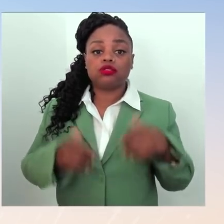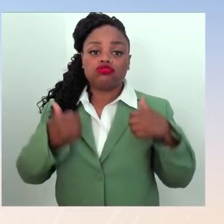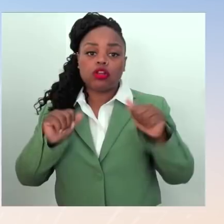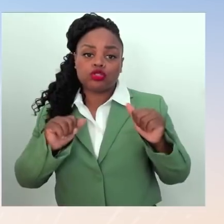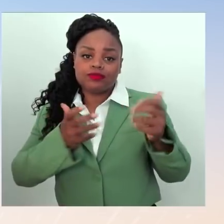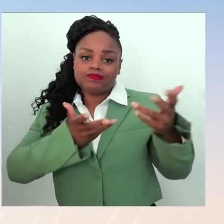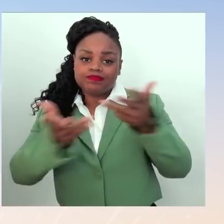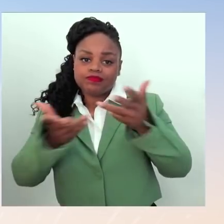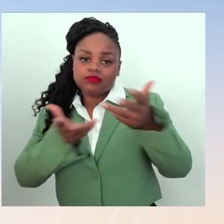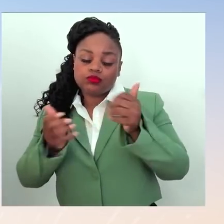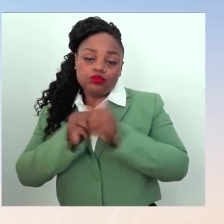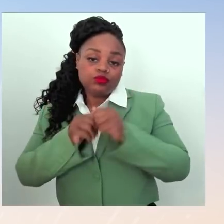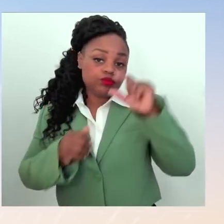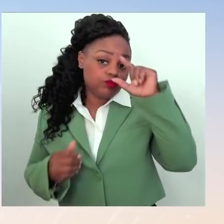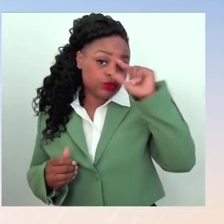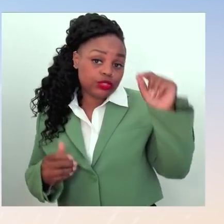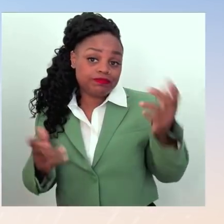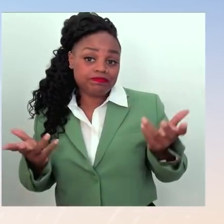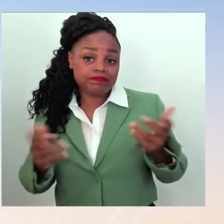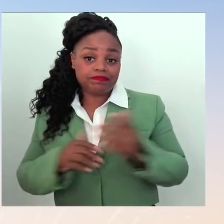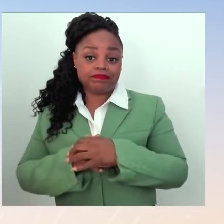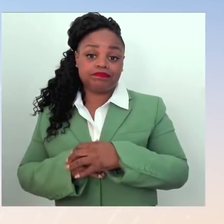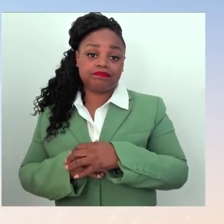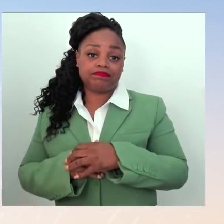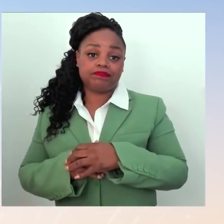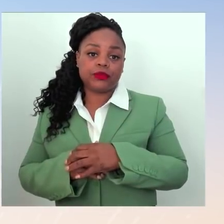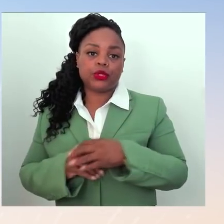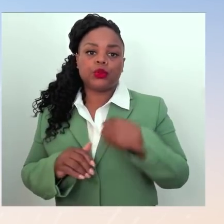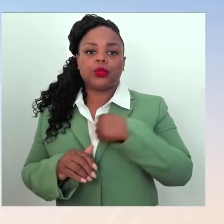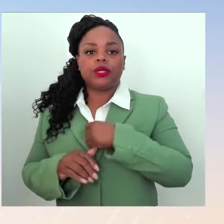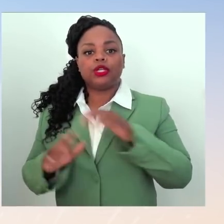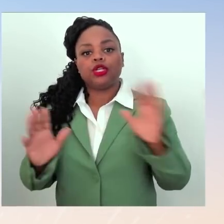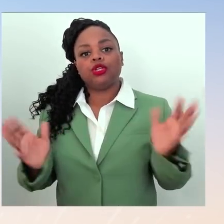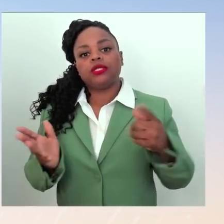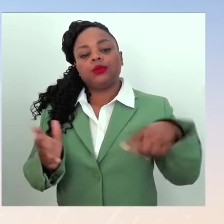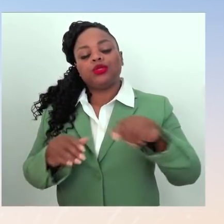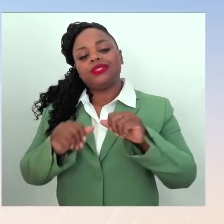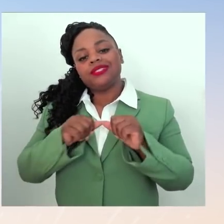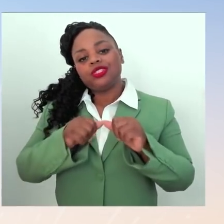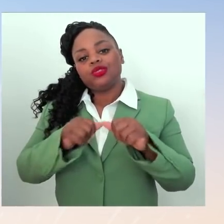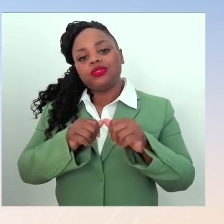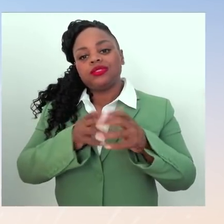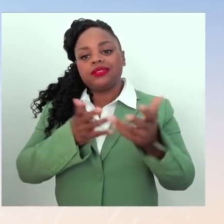which we continue to encourage them to do. We also engage with them before and after all of these conversations.